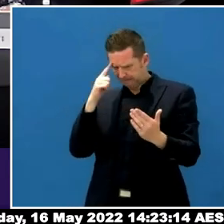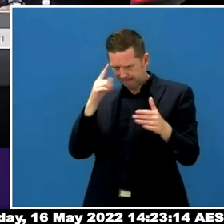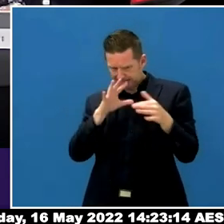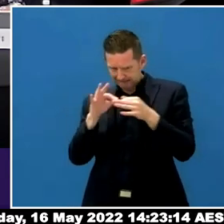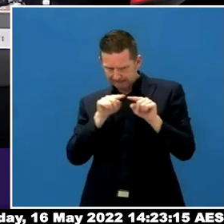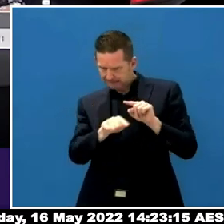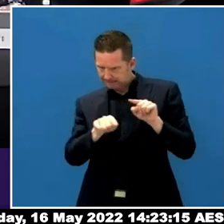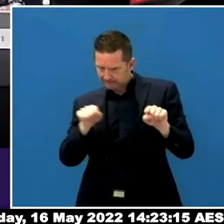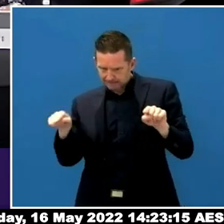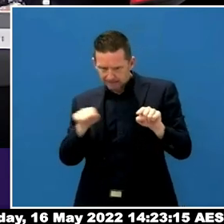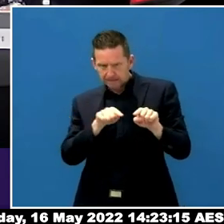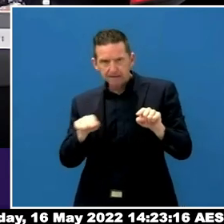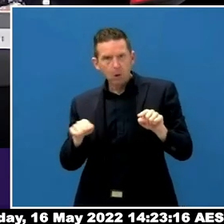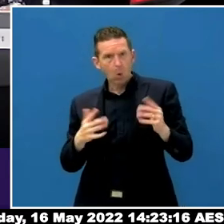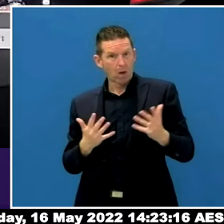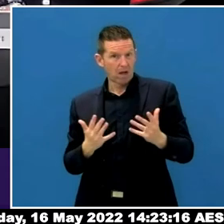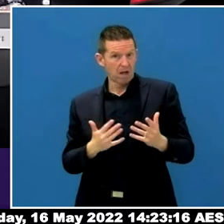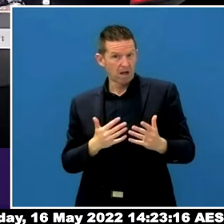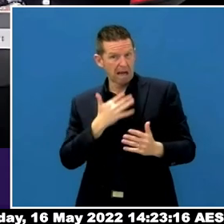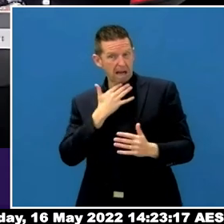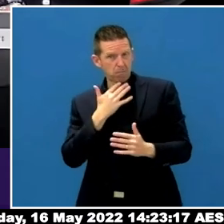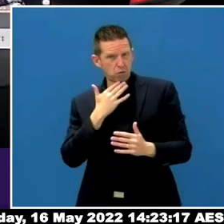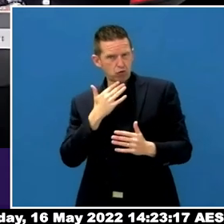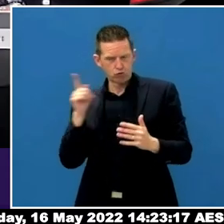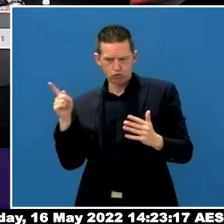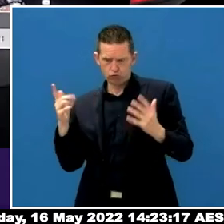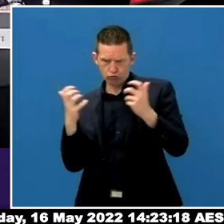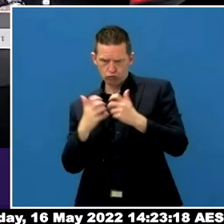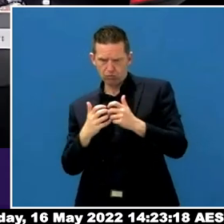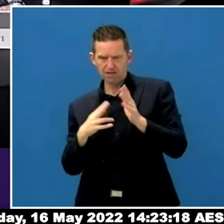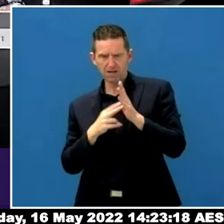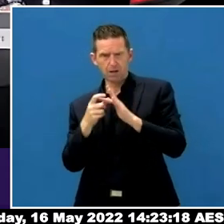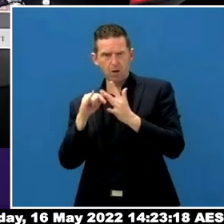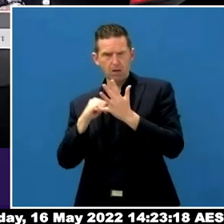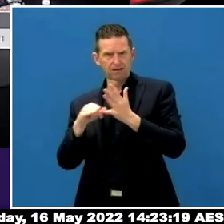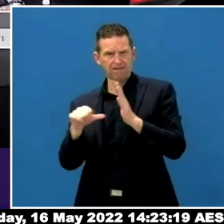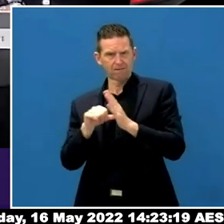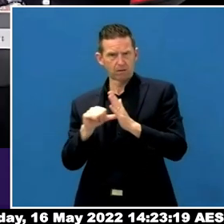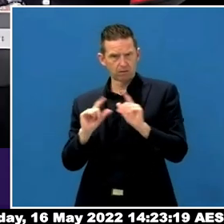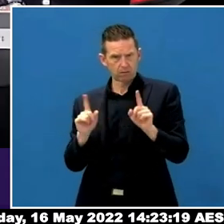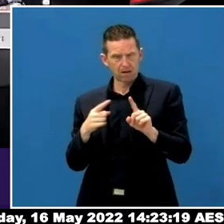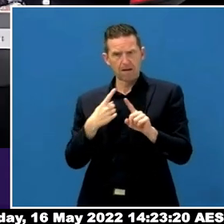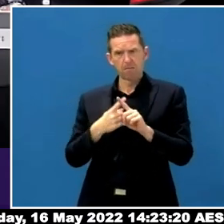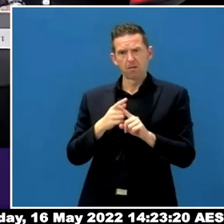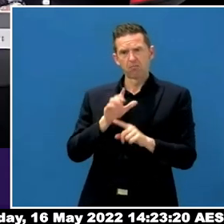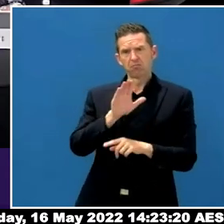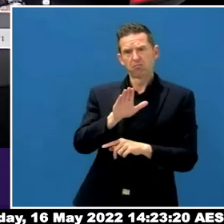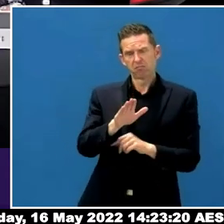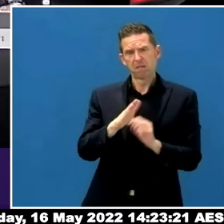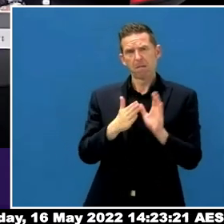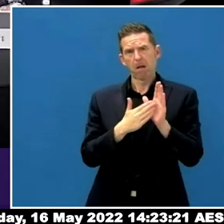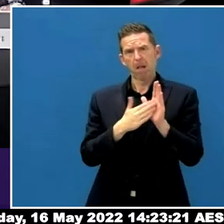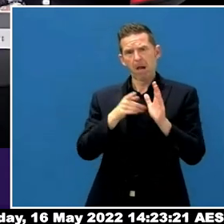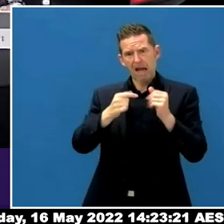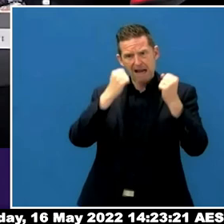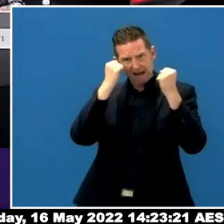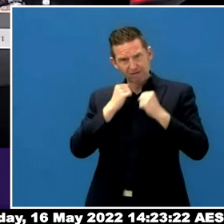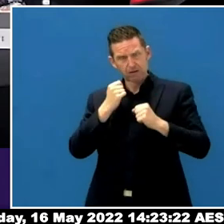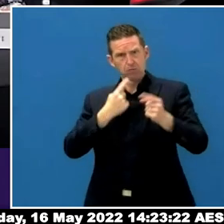how much the agreement was for and then Lilly's evidence can then, I think, operate, as it were, within a context.